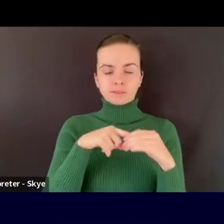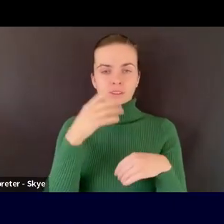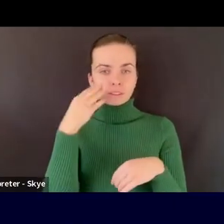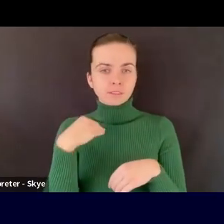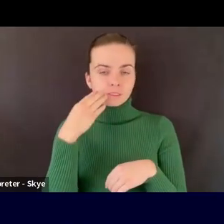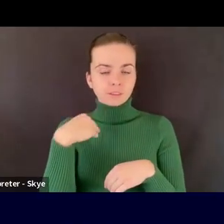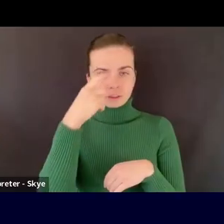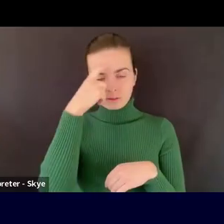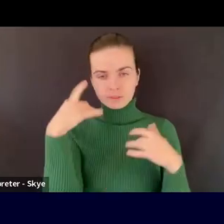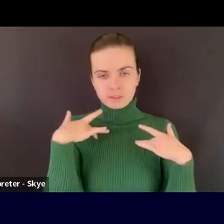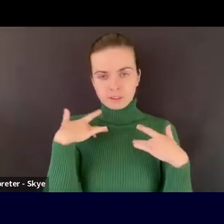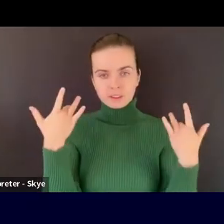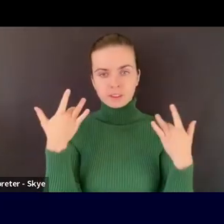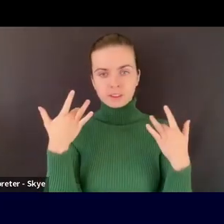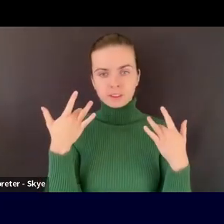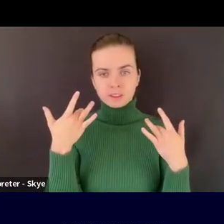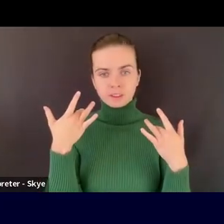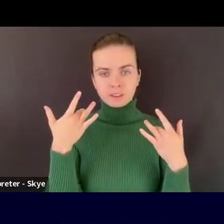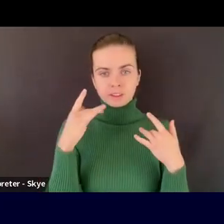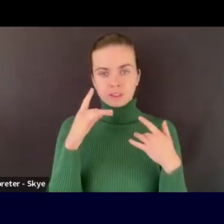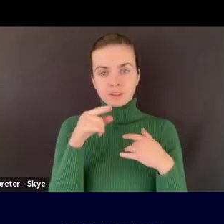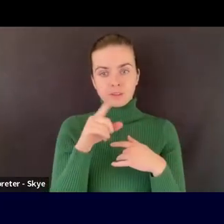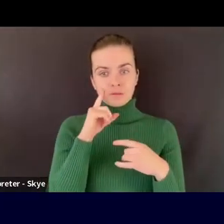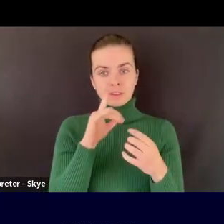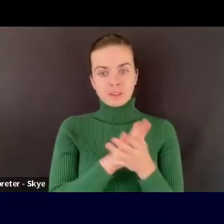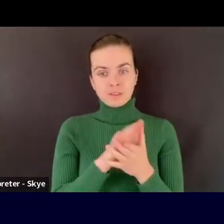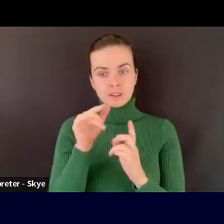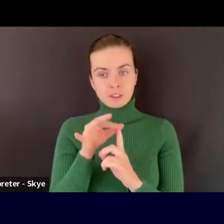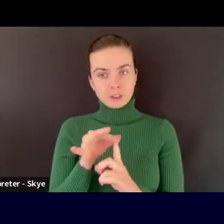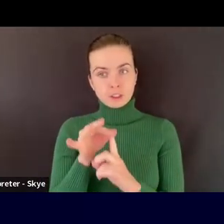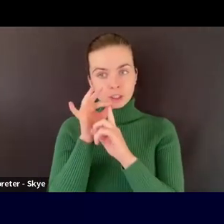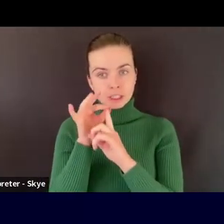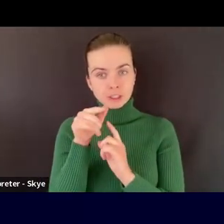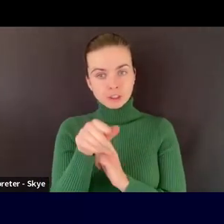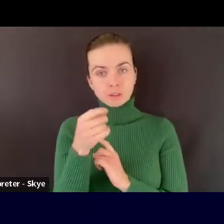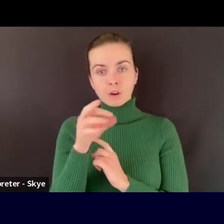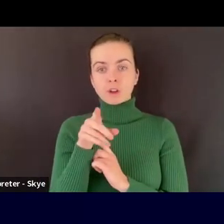of traumatic events, do you believe that this was unique to you, or did you know others who